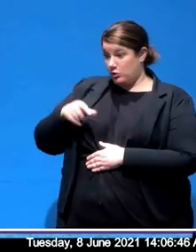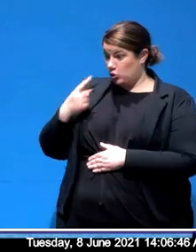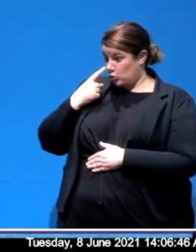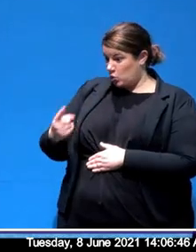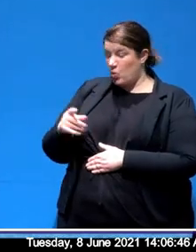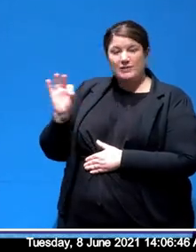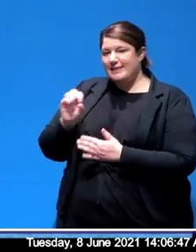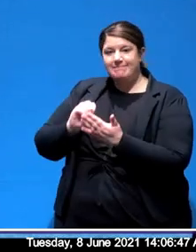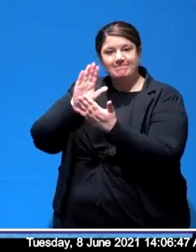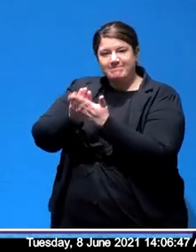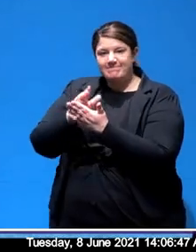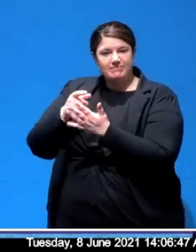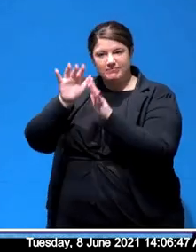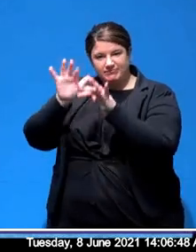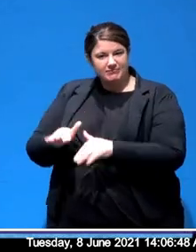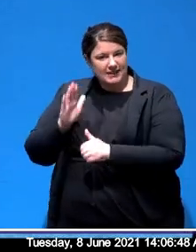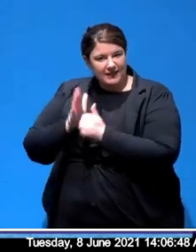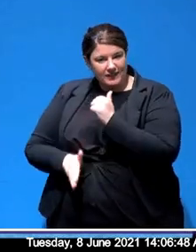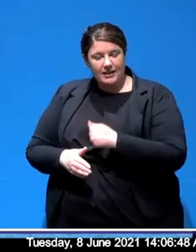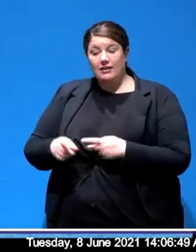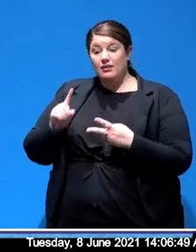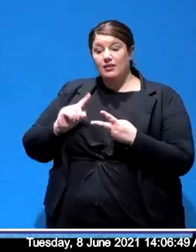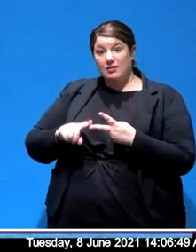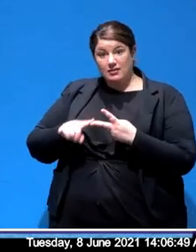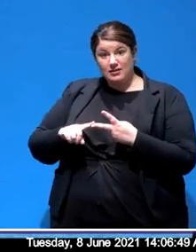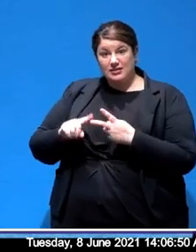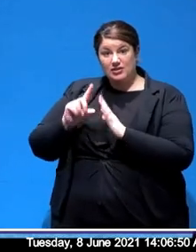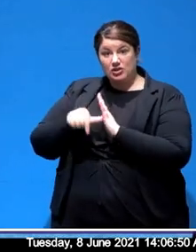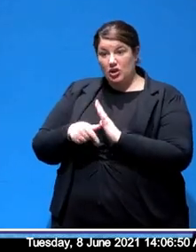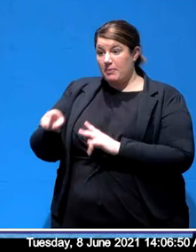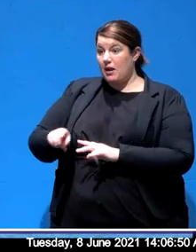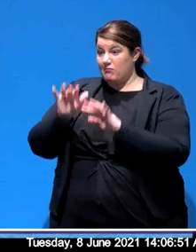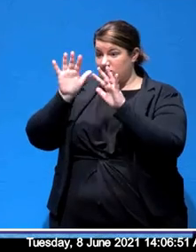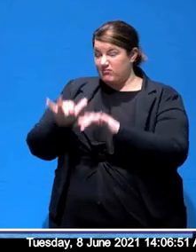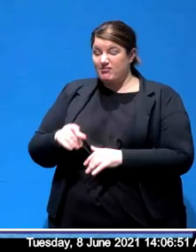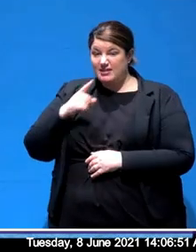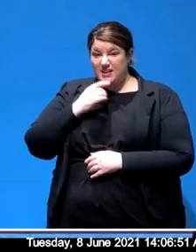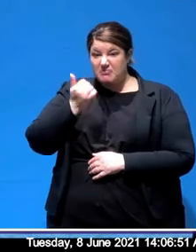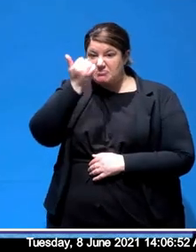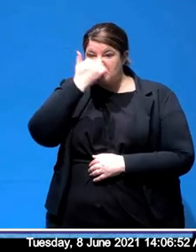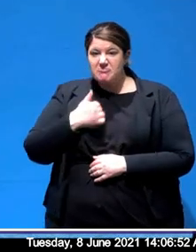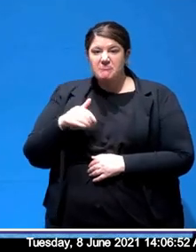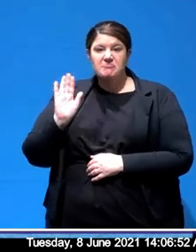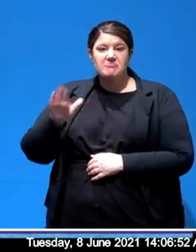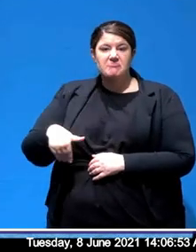The next time the bruise was observed it was categorised as "insignificant". Is that fair? Correct, yes.